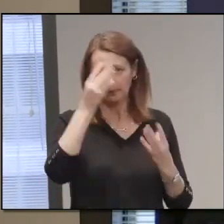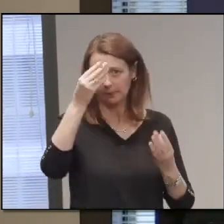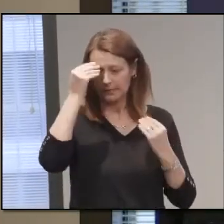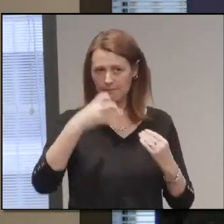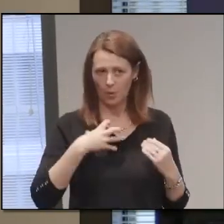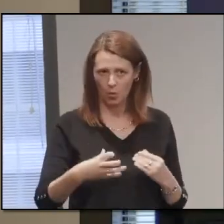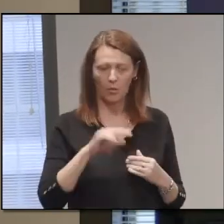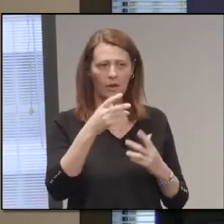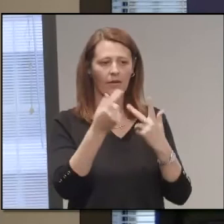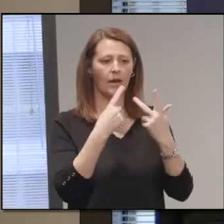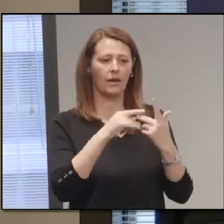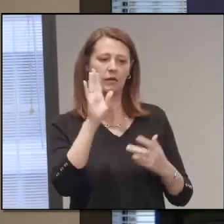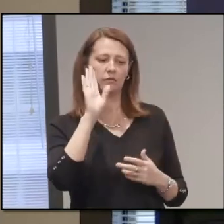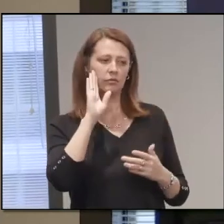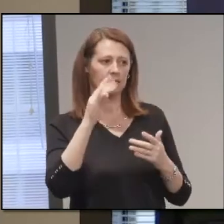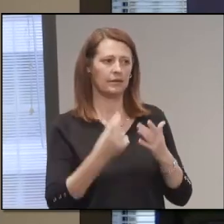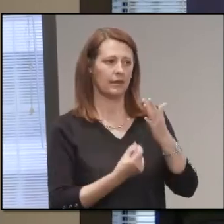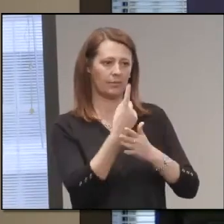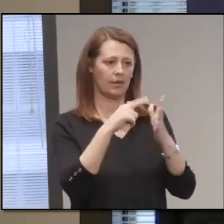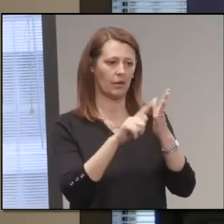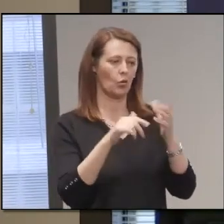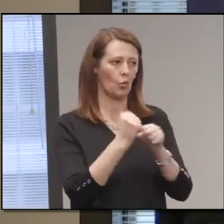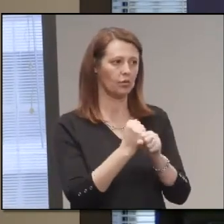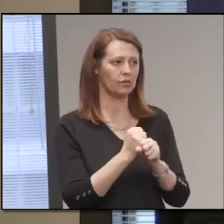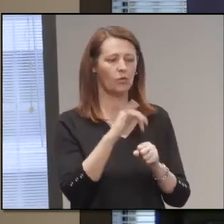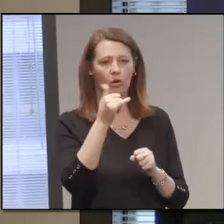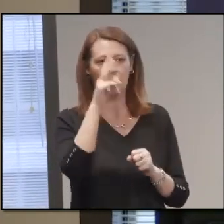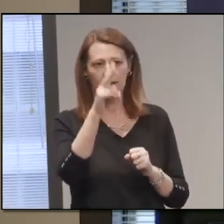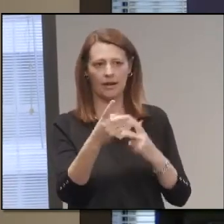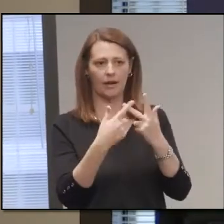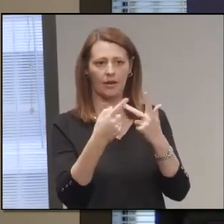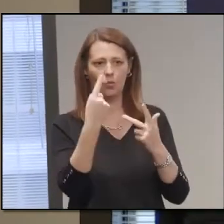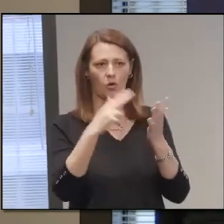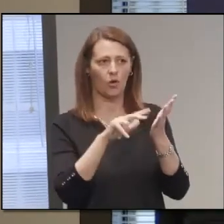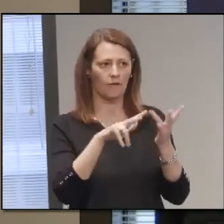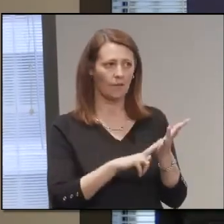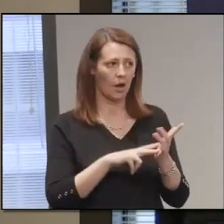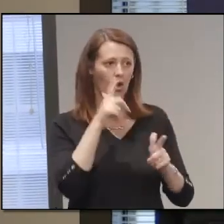we have another seminar series coming up in August and probably again in November. Travel safely and